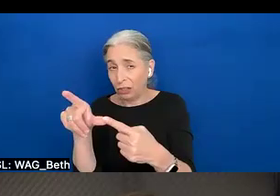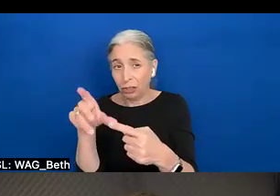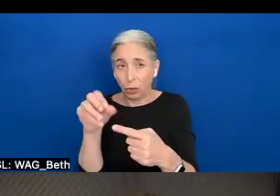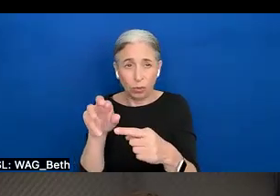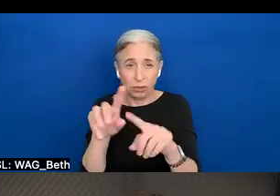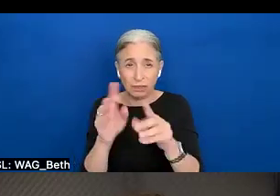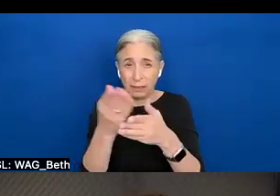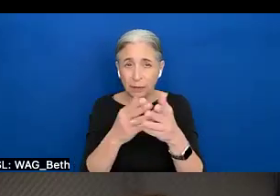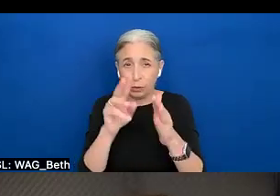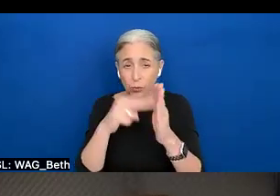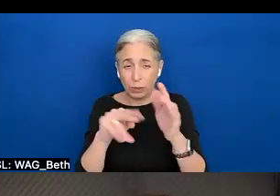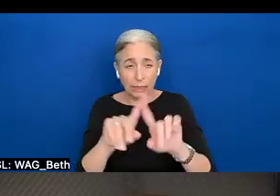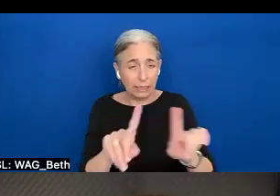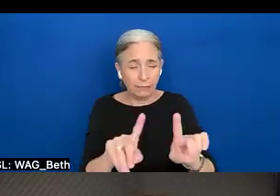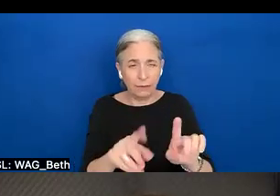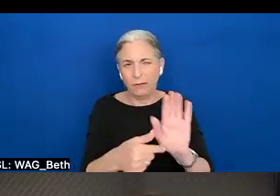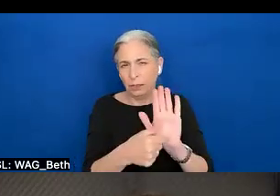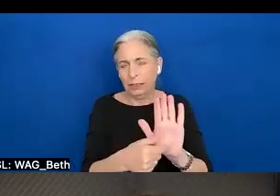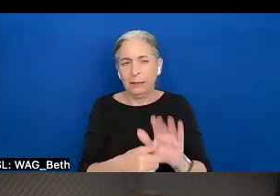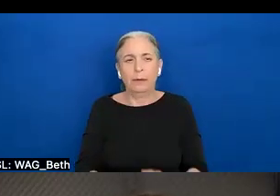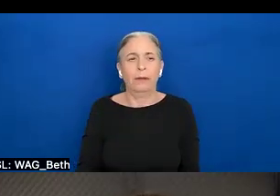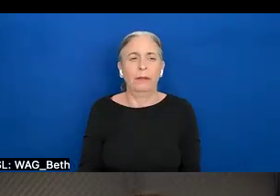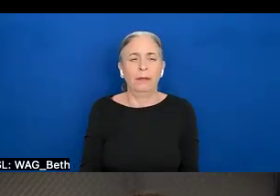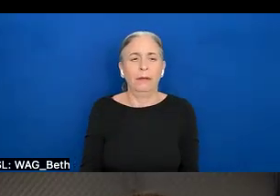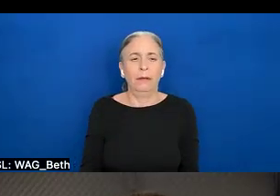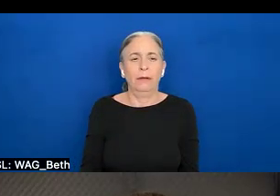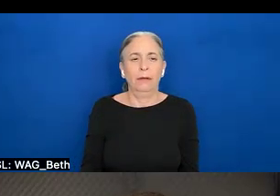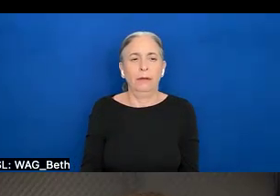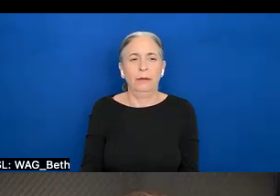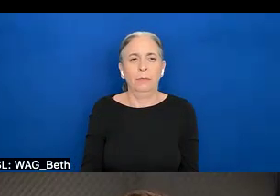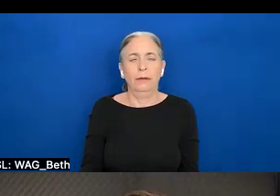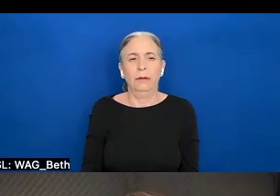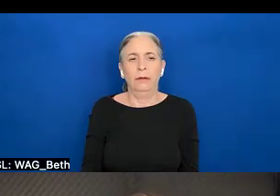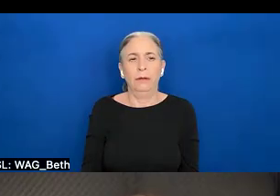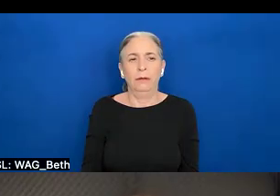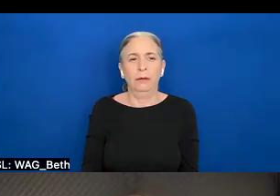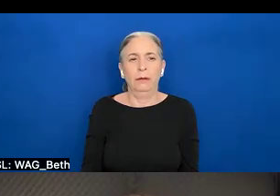So for example, let's take this one.